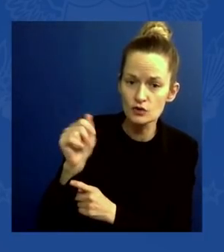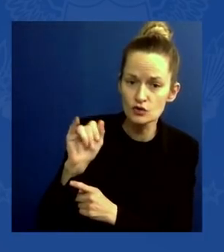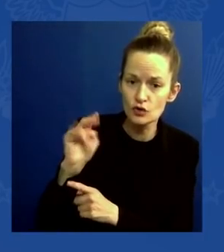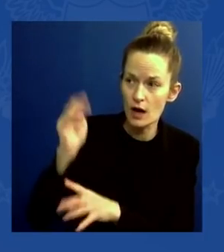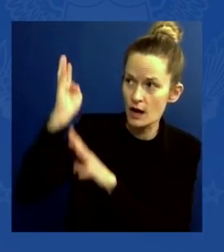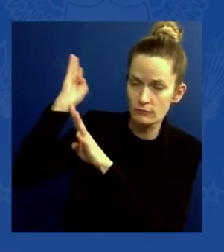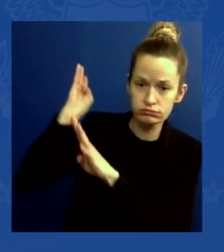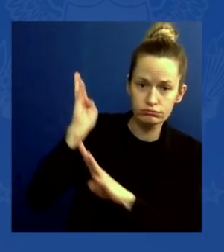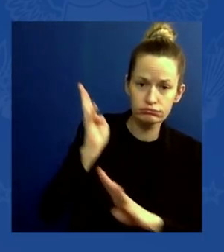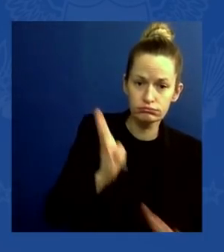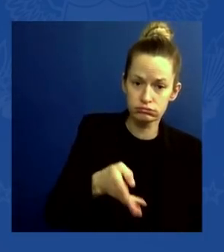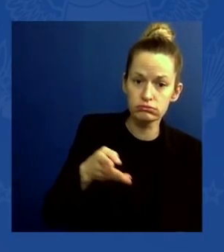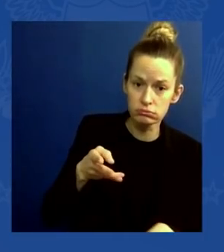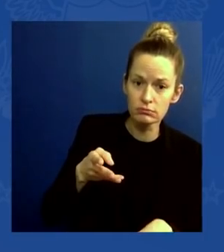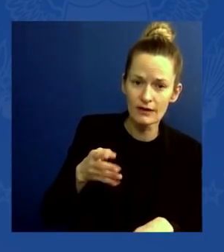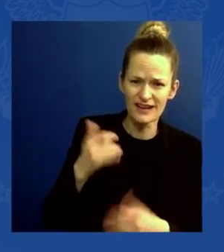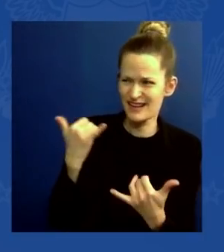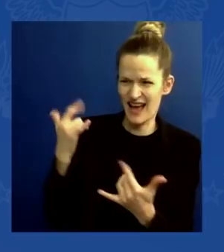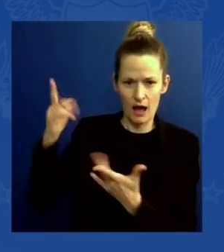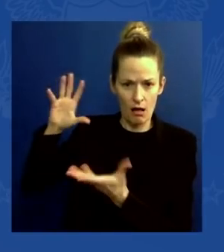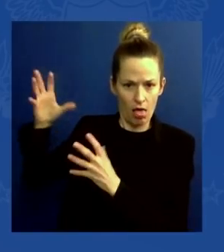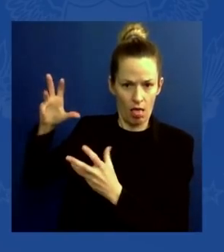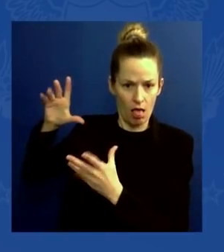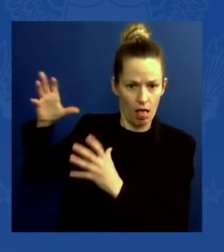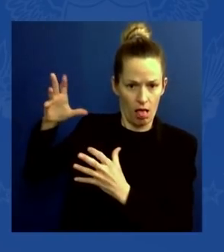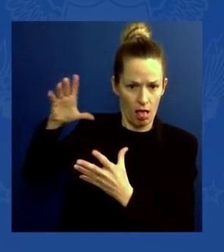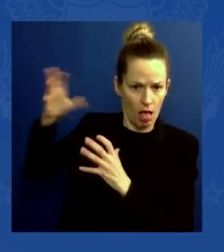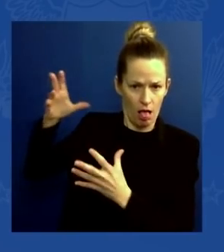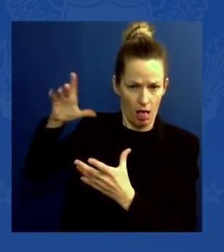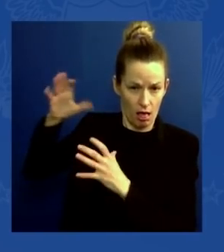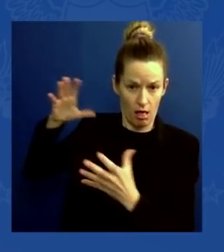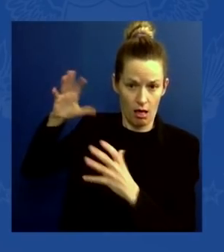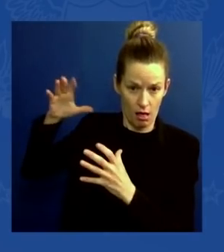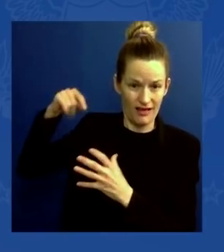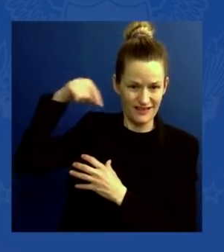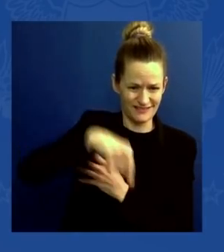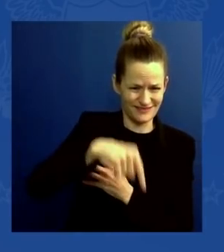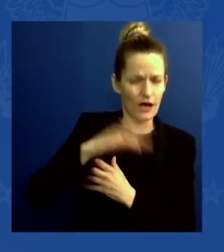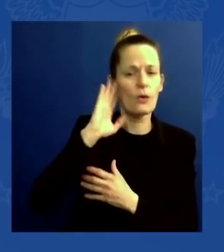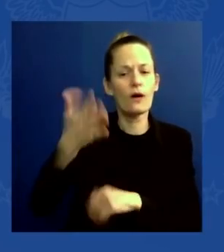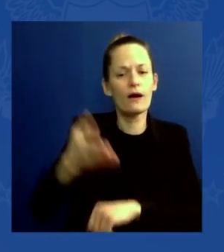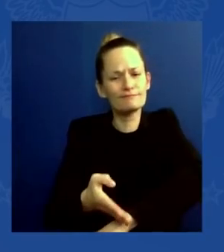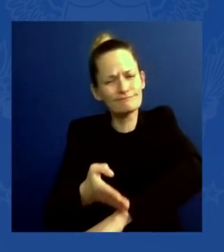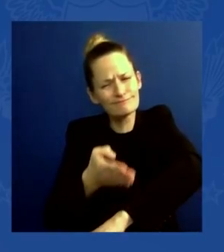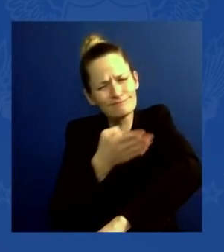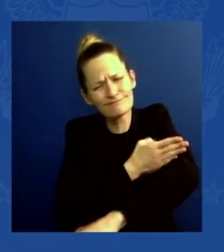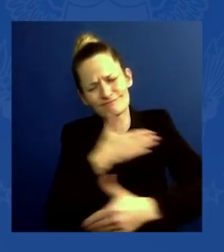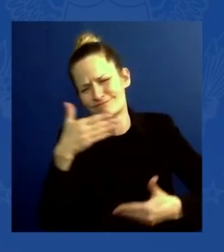You know, and according to the economists, this is going to be -- ease inflationary pressure -- not increase it, ease inflationary pressures